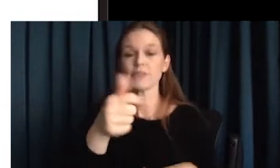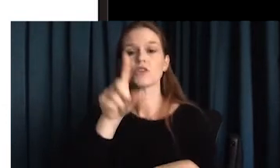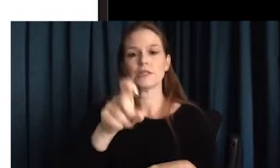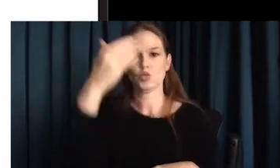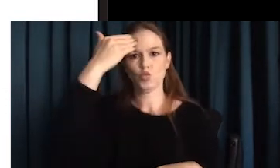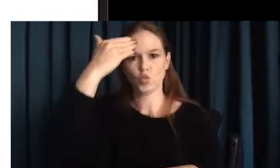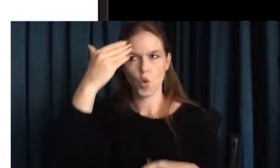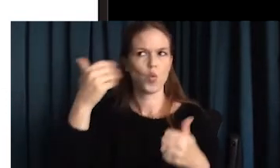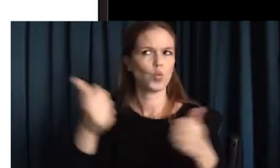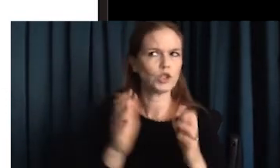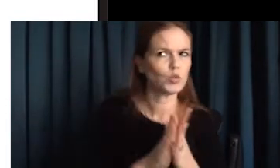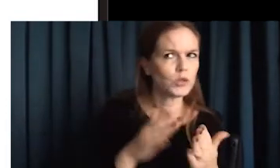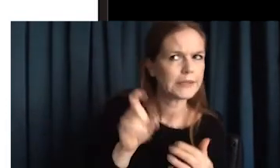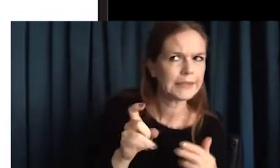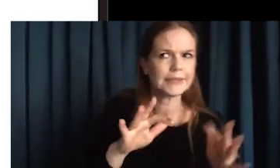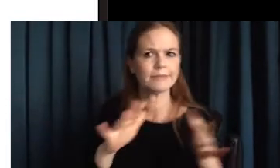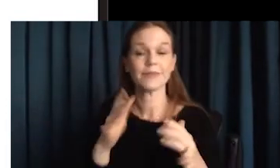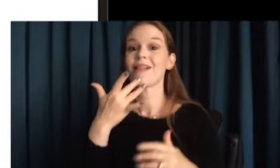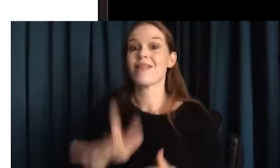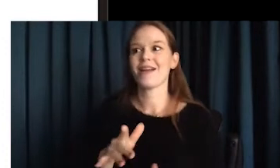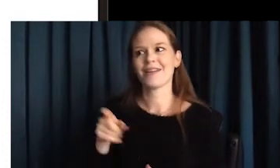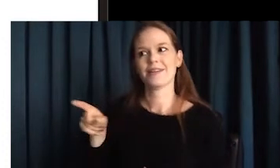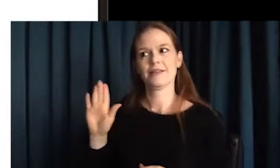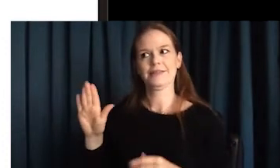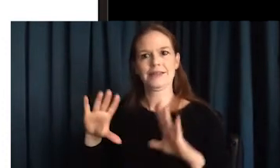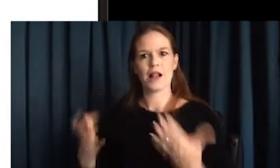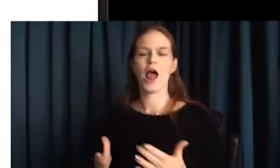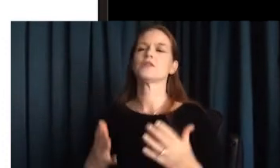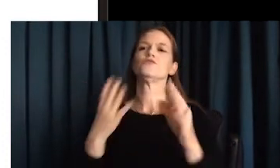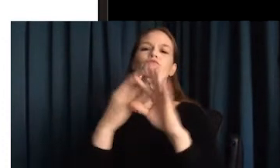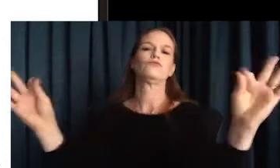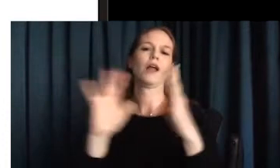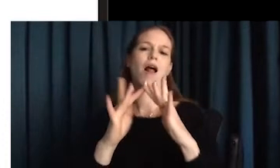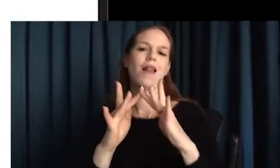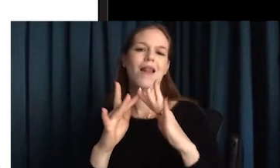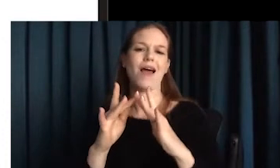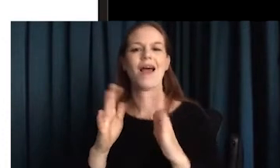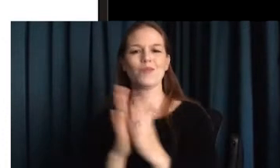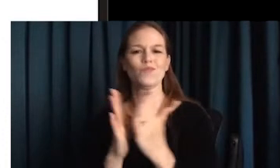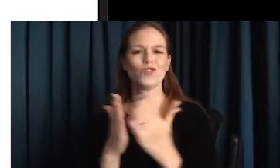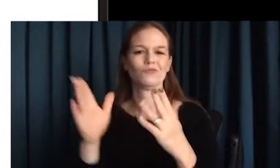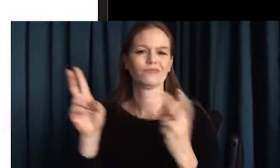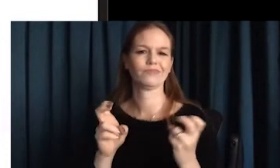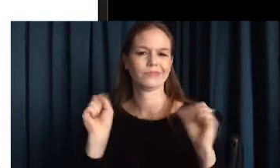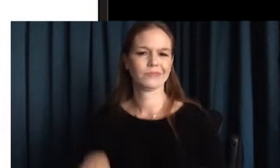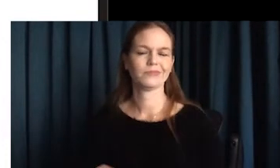And luckily for this class, the textbook is available free online. He also includes information about a lab manual